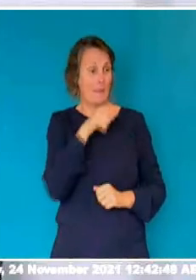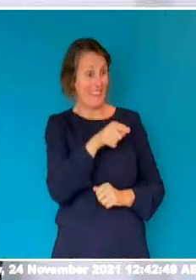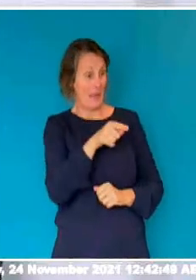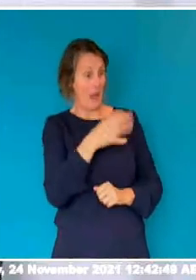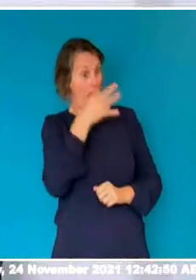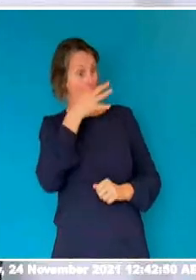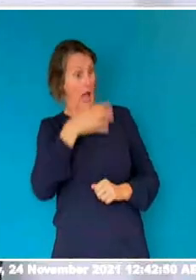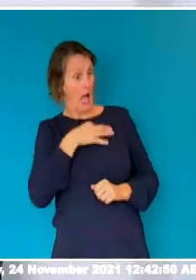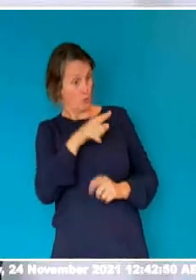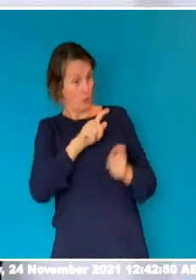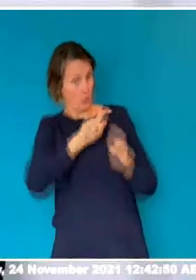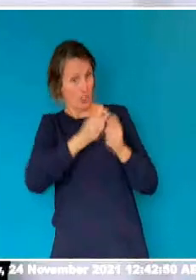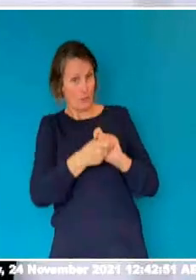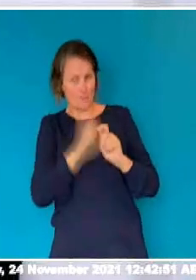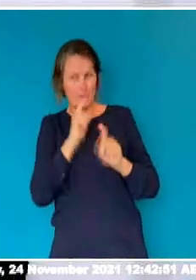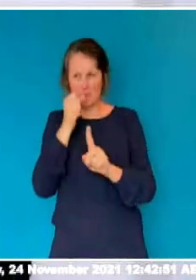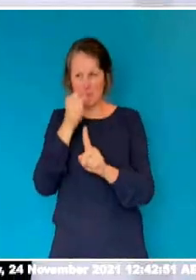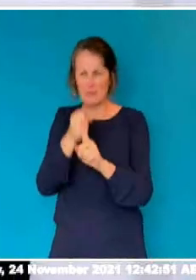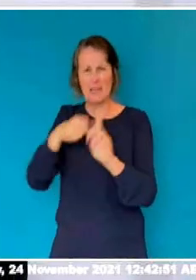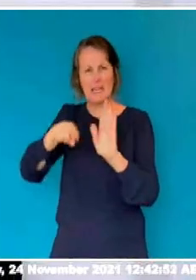might contravene OH&S policy.